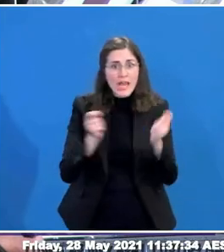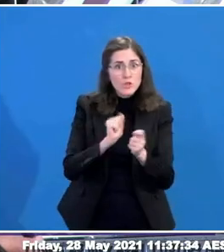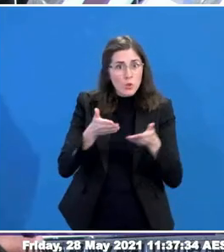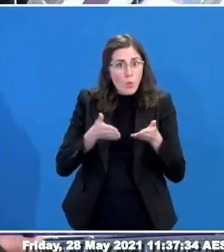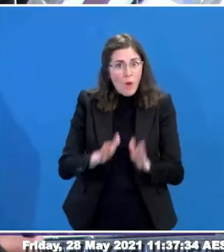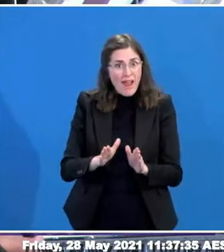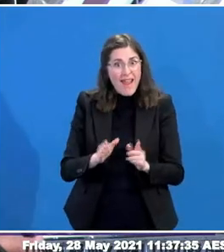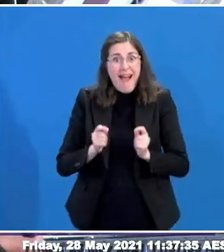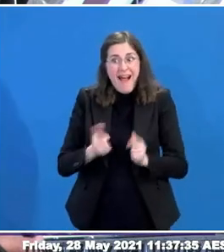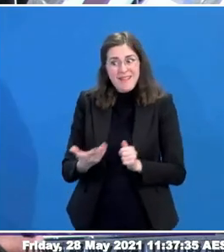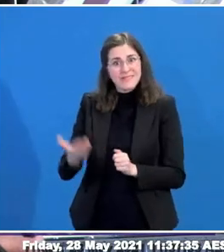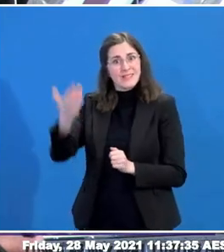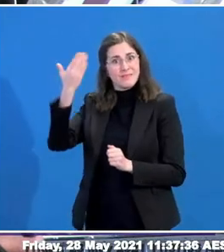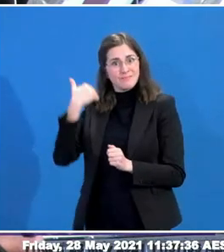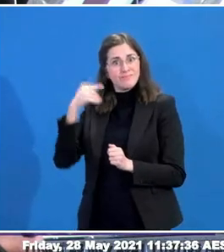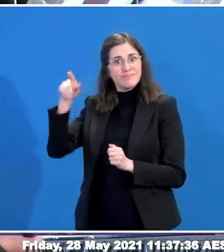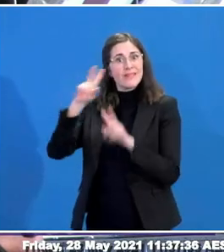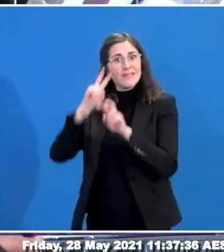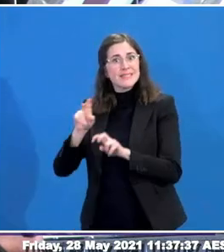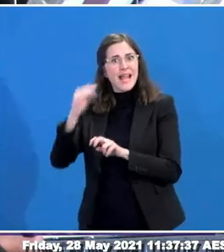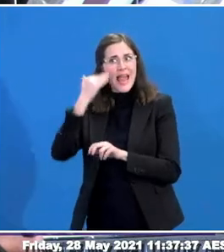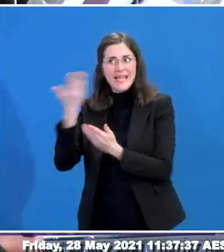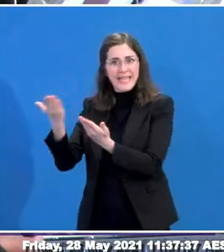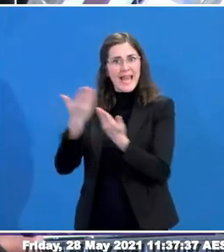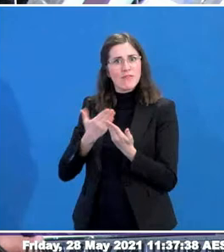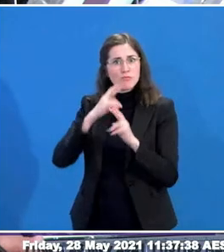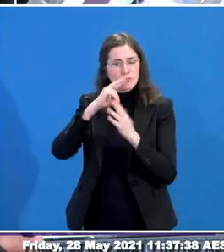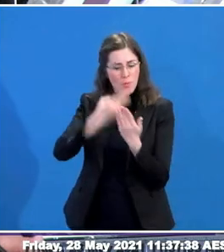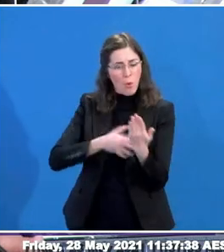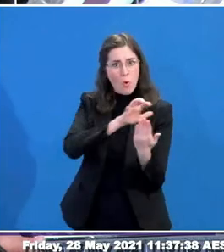the reports of Jennifer Piaud, and a description of what had been done with